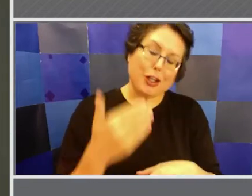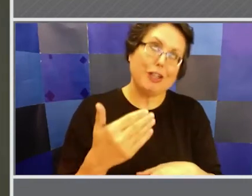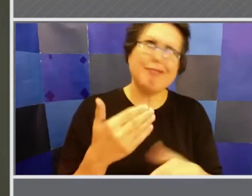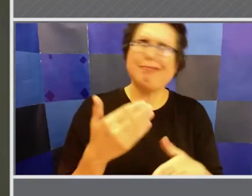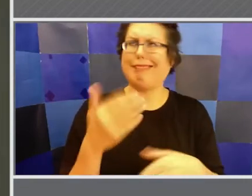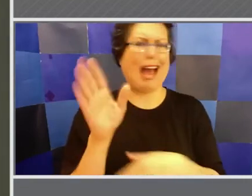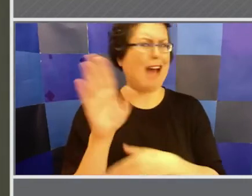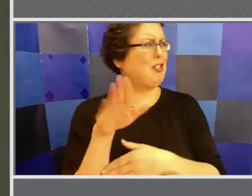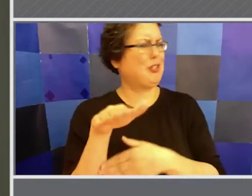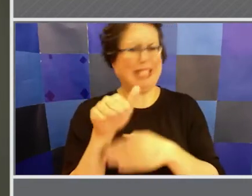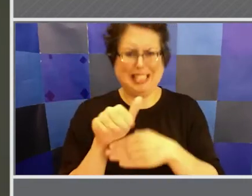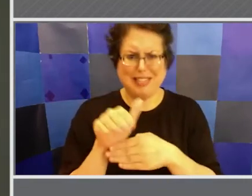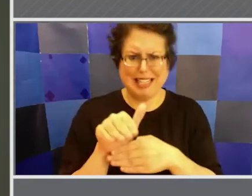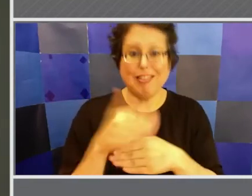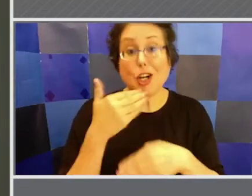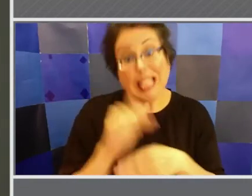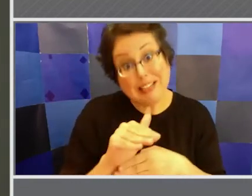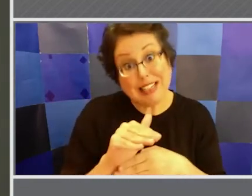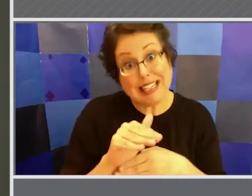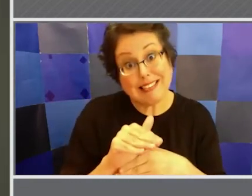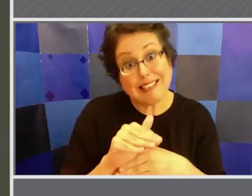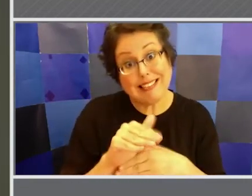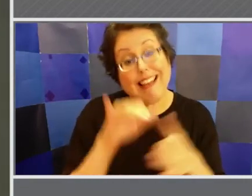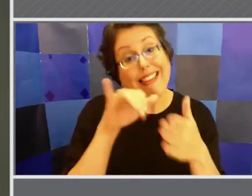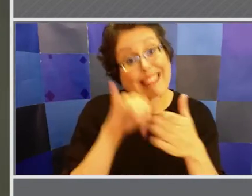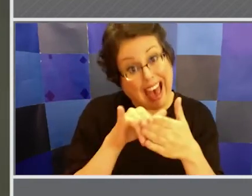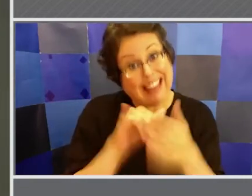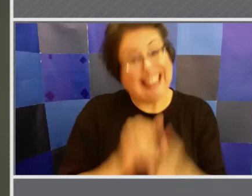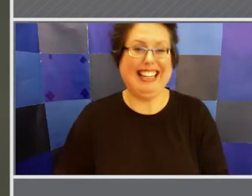Good evening, that's what I'm sorry.